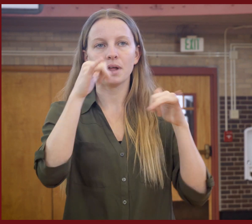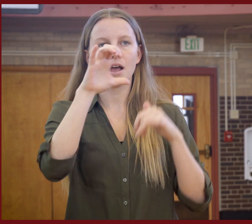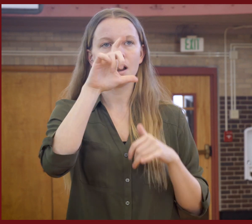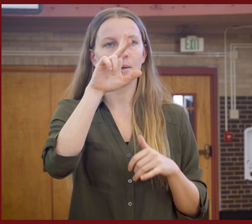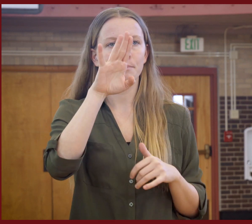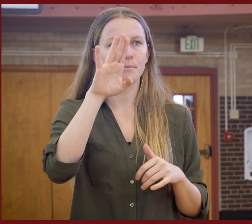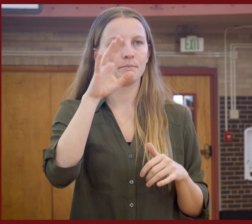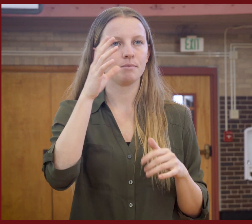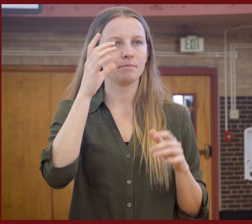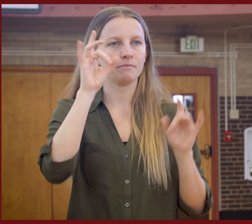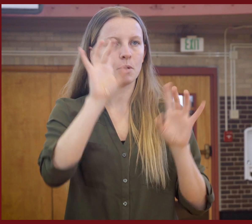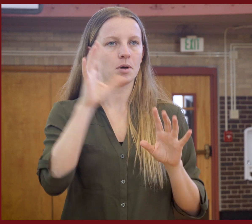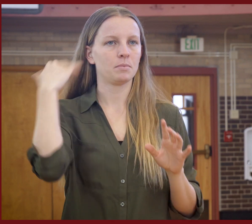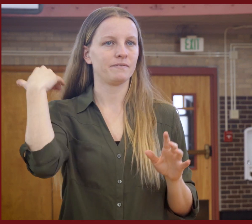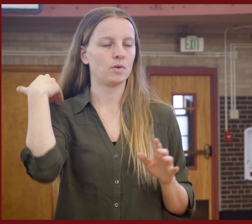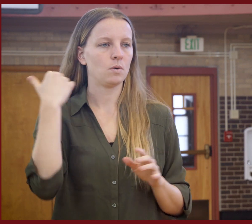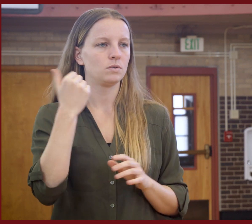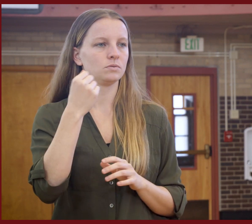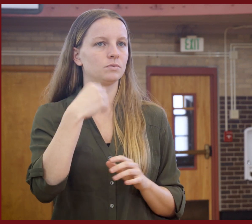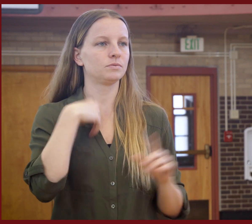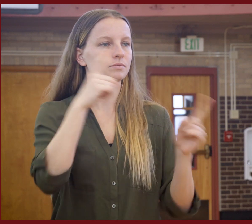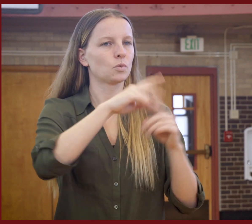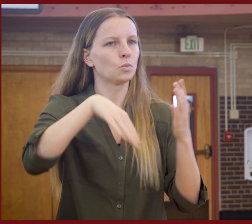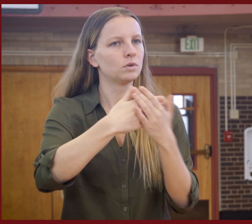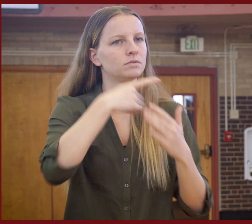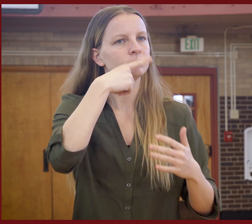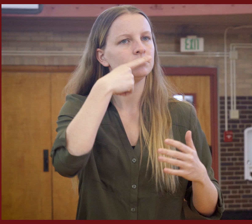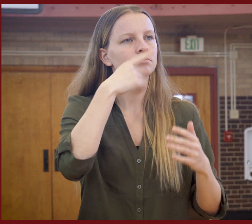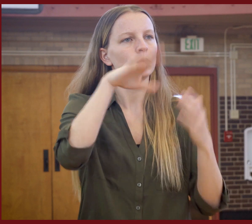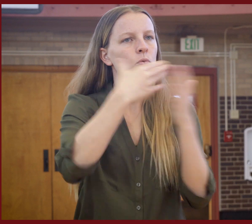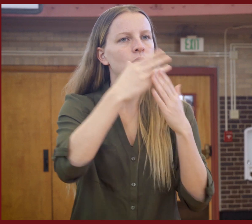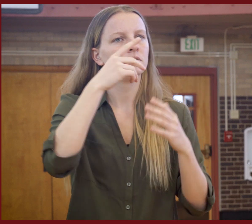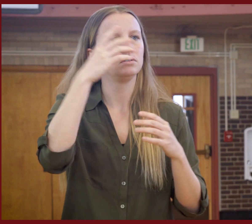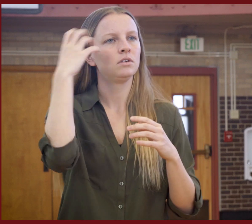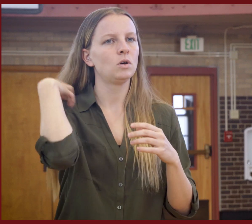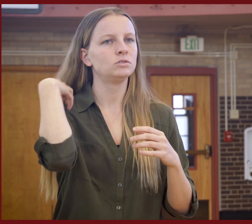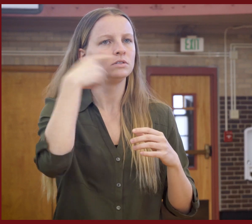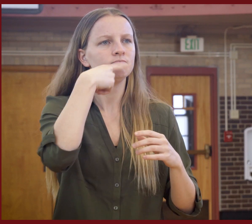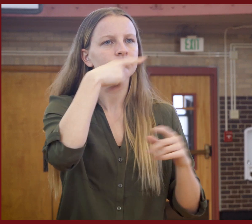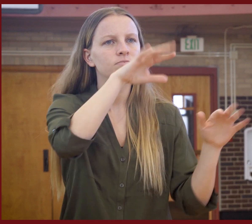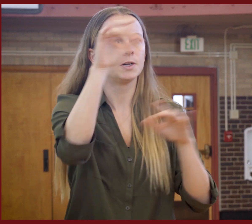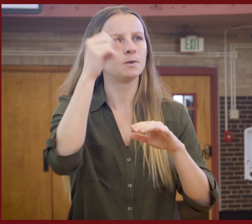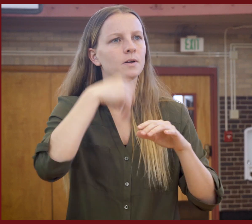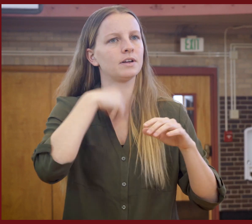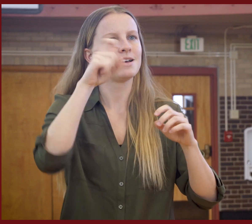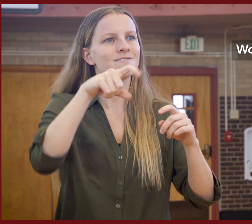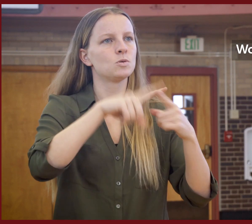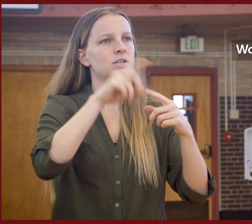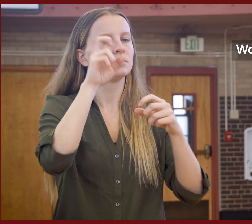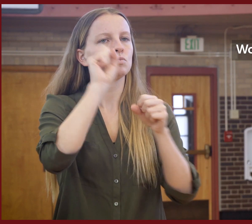I used to play in club volleyball with all individuals that were hearing. Even the coach was hearing.